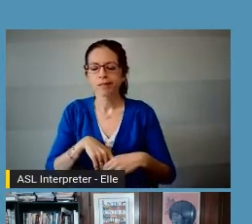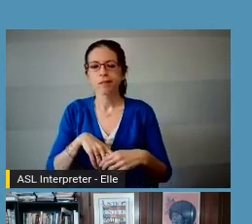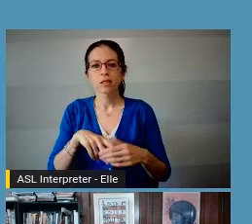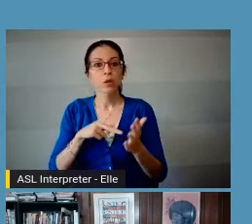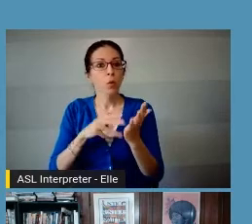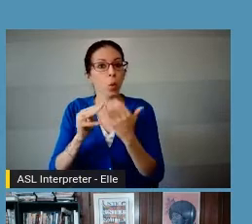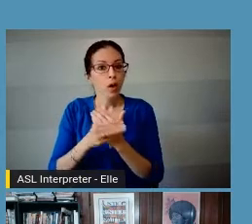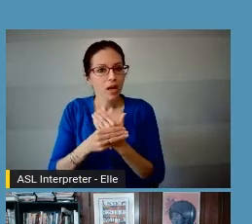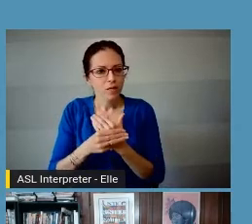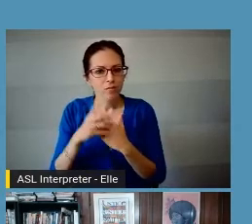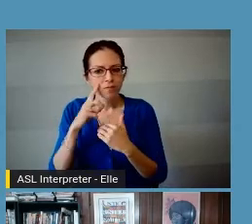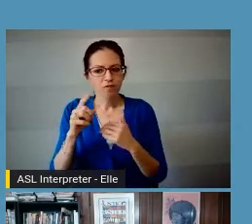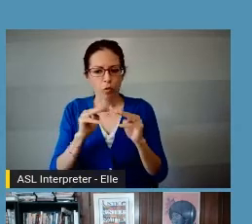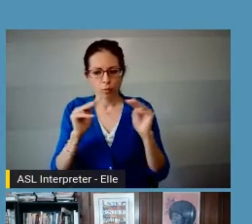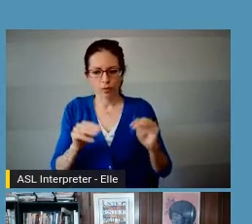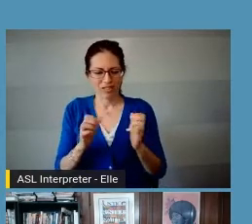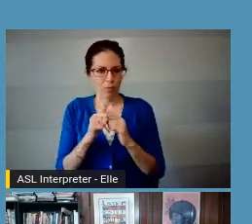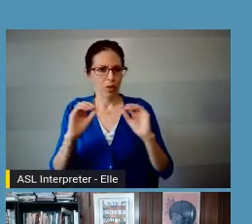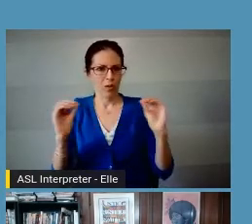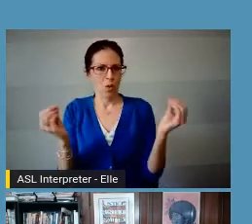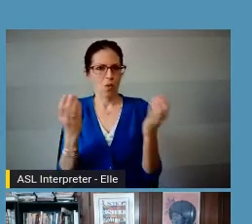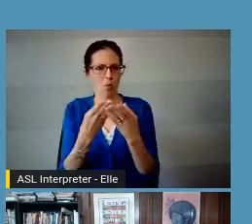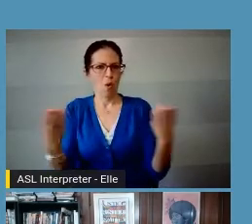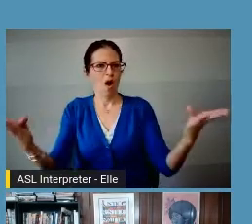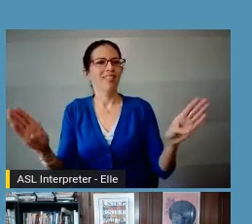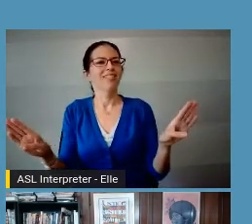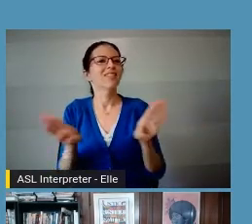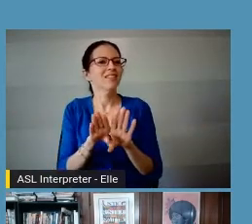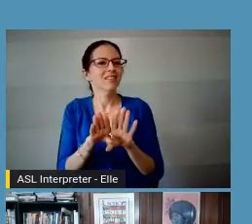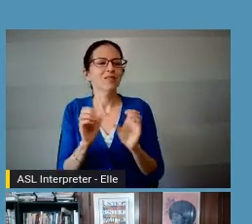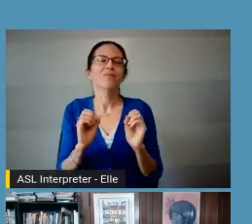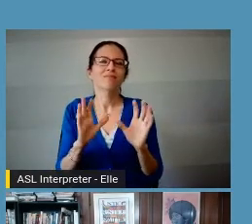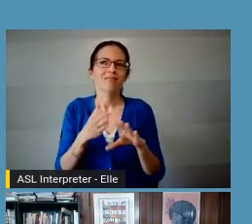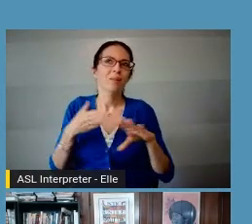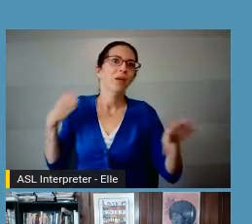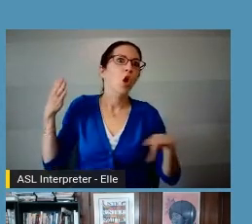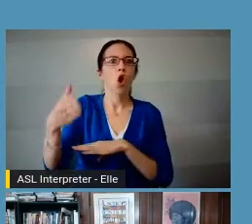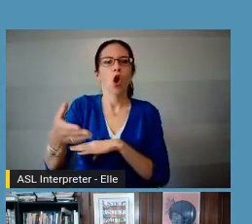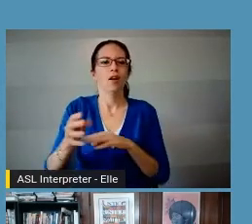had no walls or as we step beyond walls.